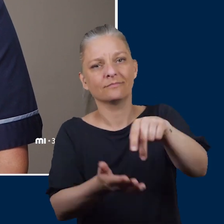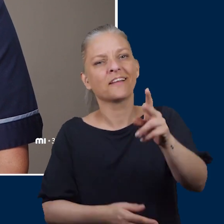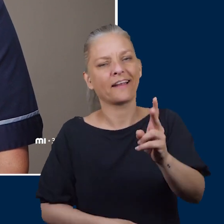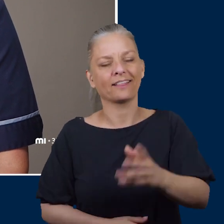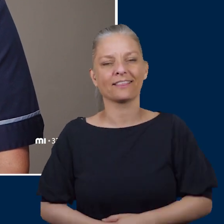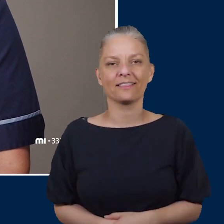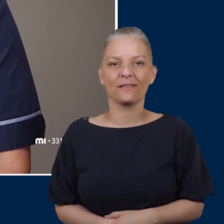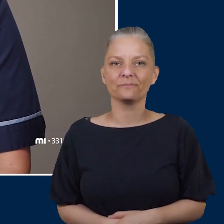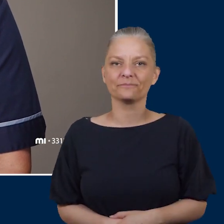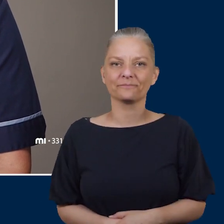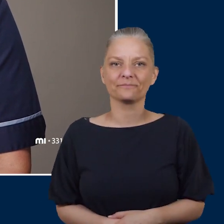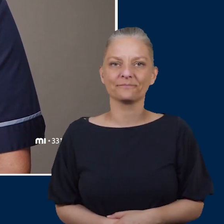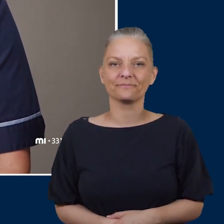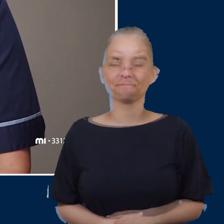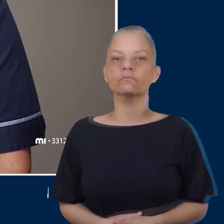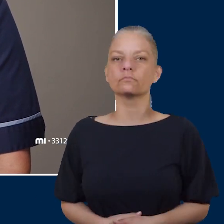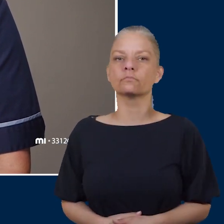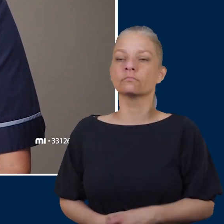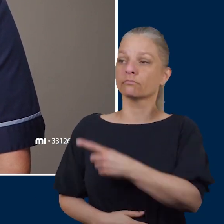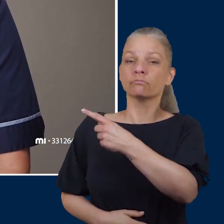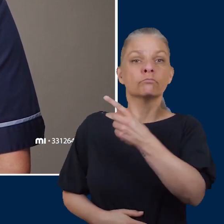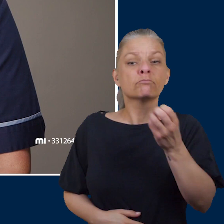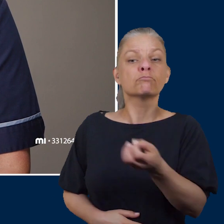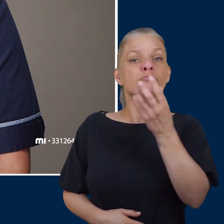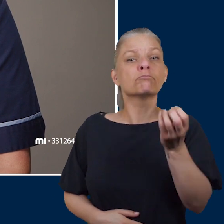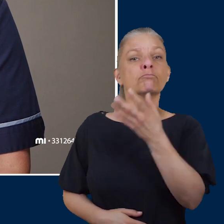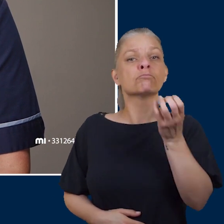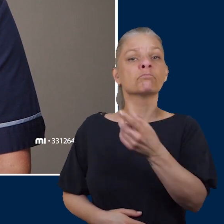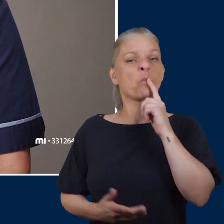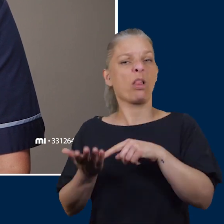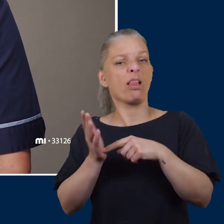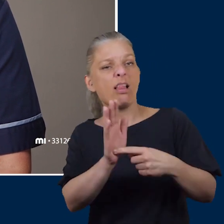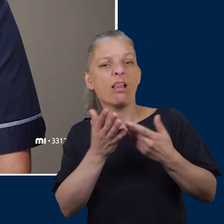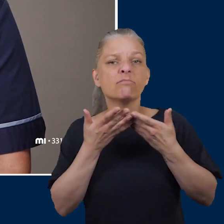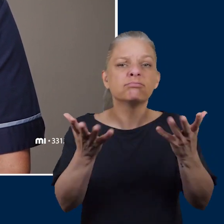this. The next three slides provide contact information and websites for groups and